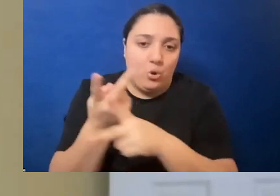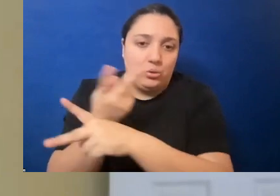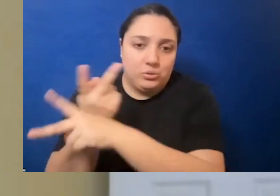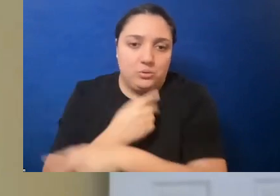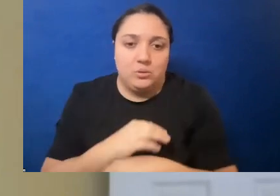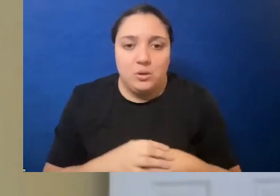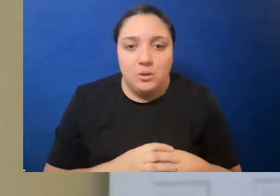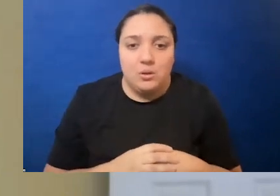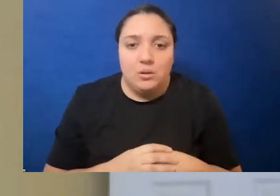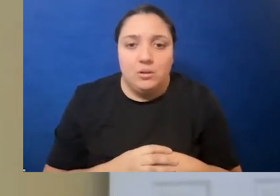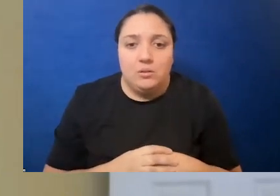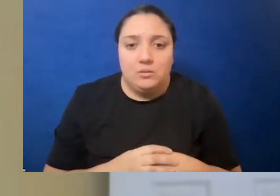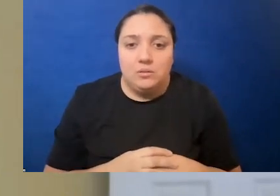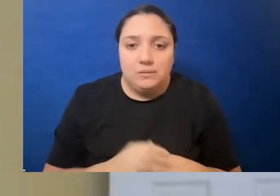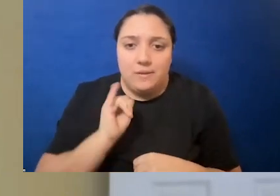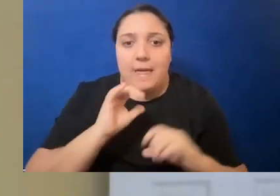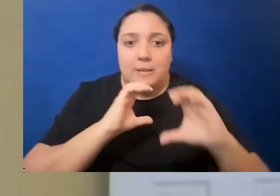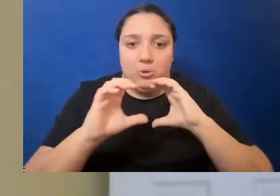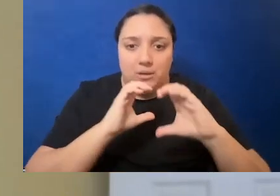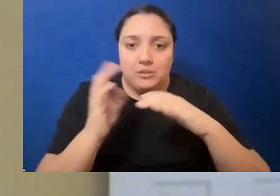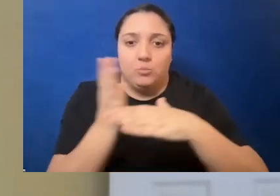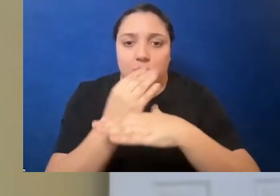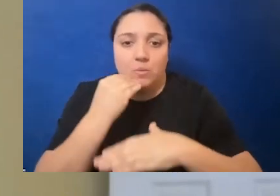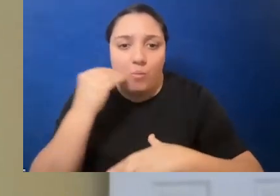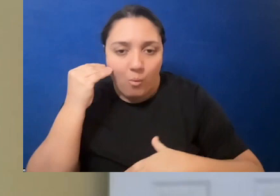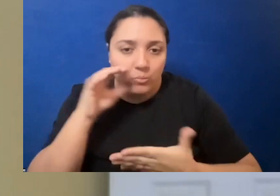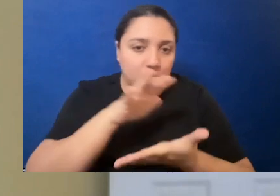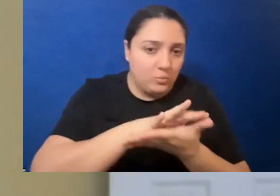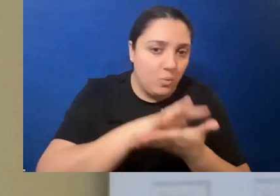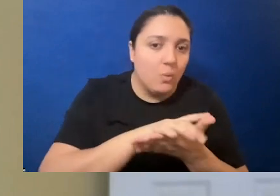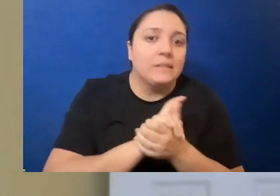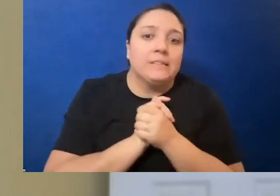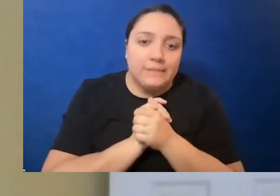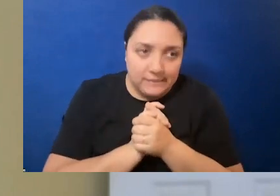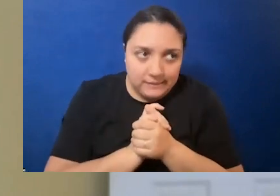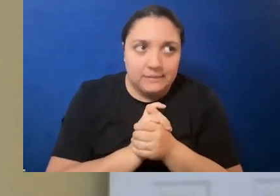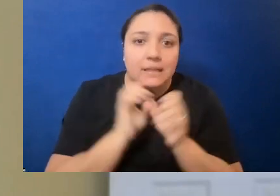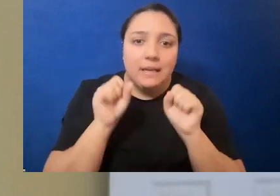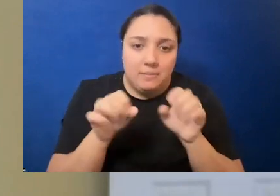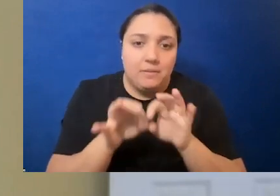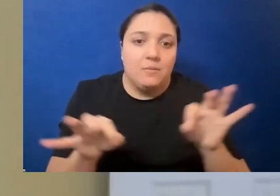SO THAT BUILDING THE BRIDGE OF COMMUNICATION BETWEEN HOME AND SCHOOL CAN BE VERY, VERY IMPORTANT.